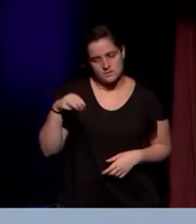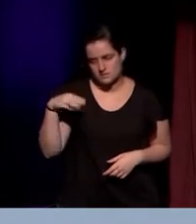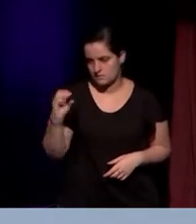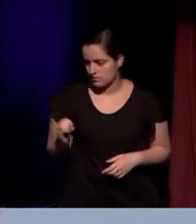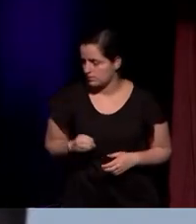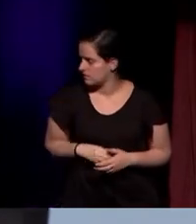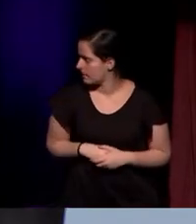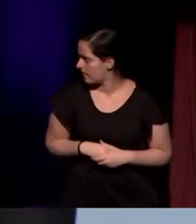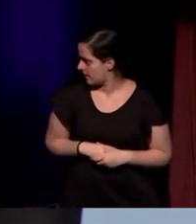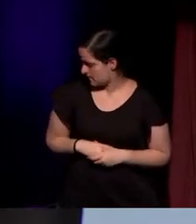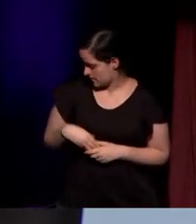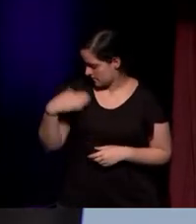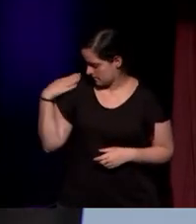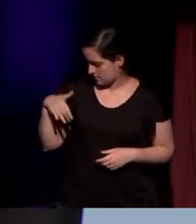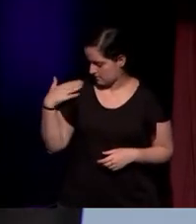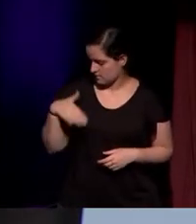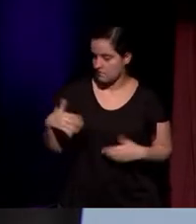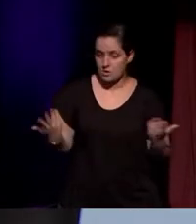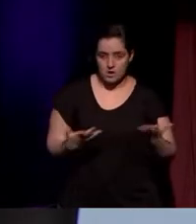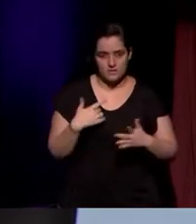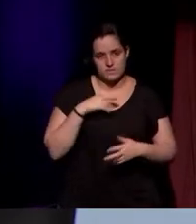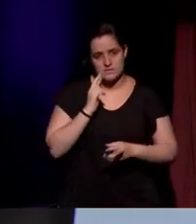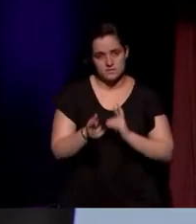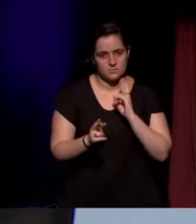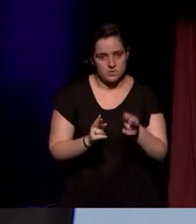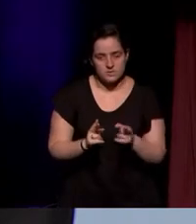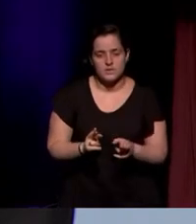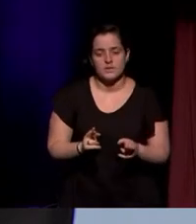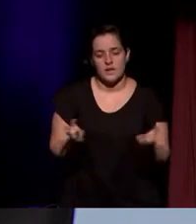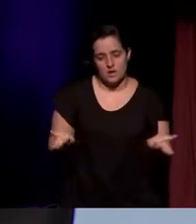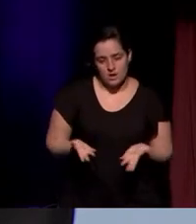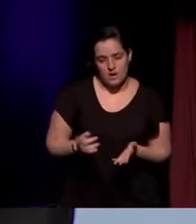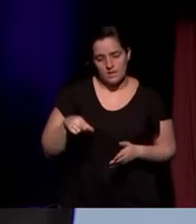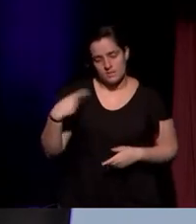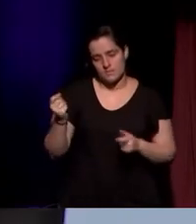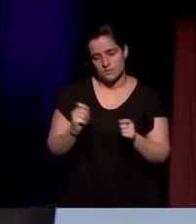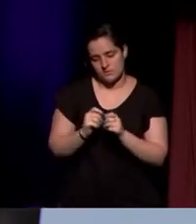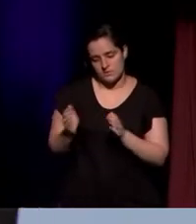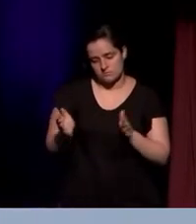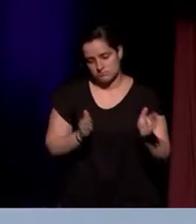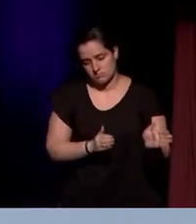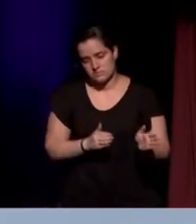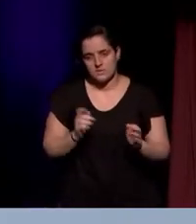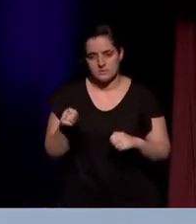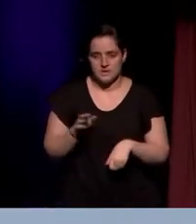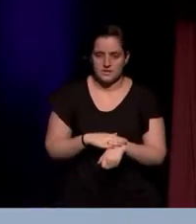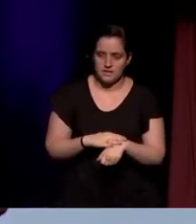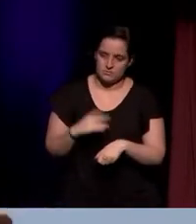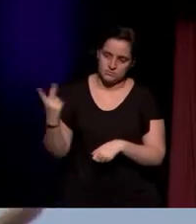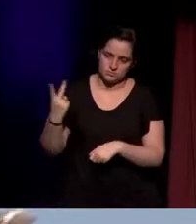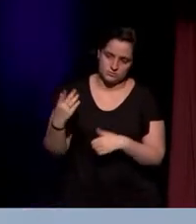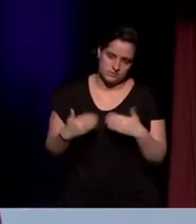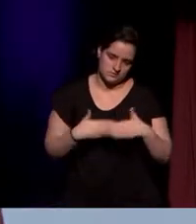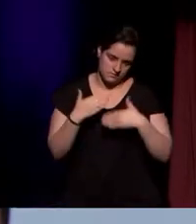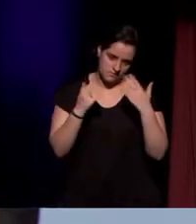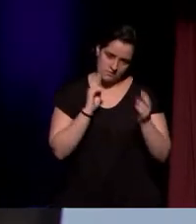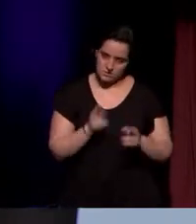Let's answer these. And then we make another second block to give you time to develop. You start?